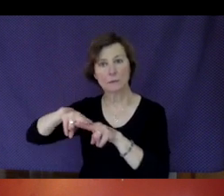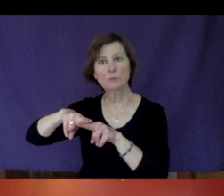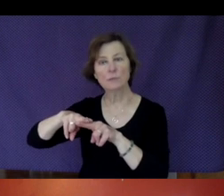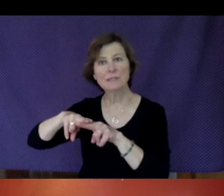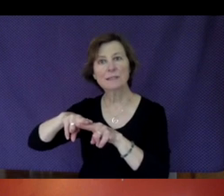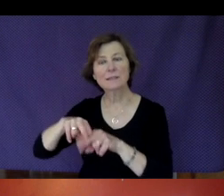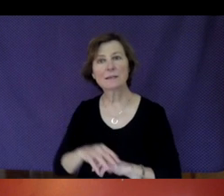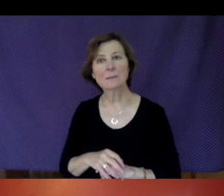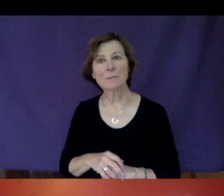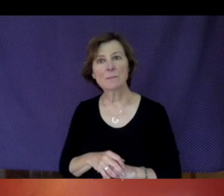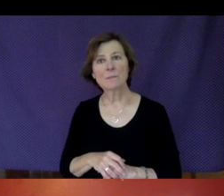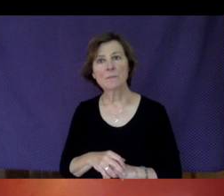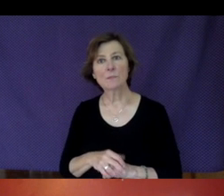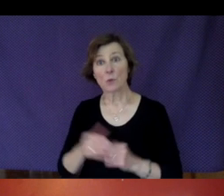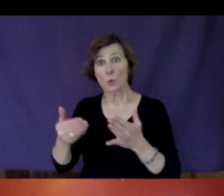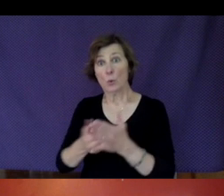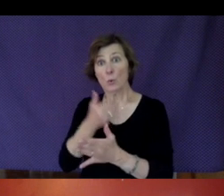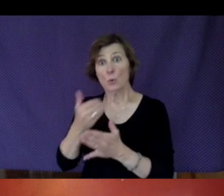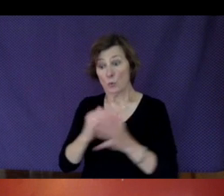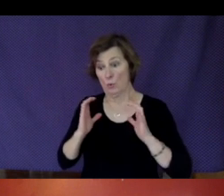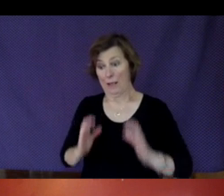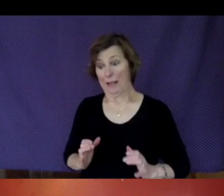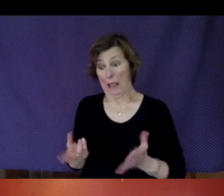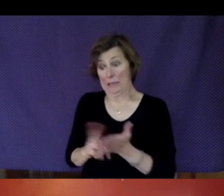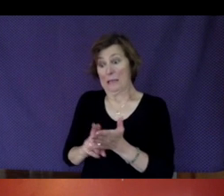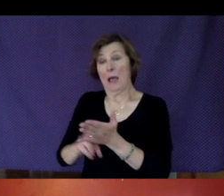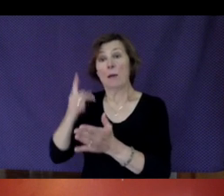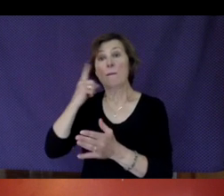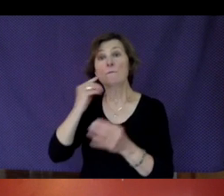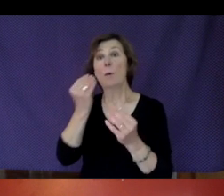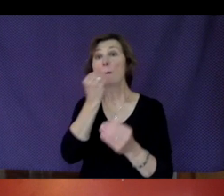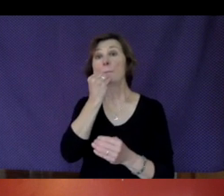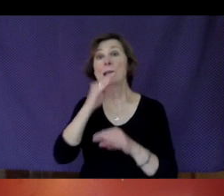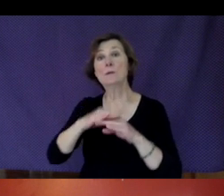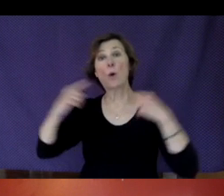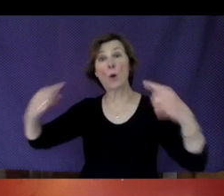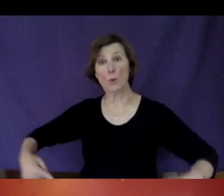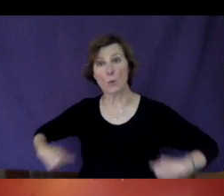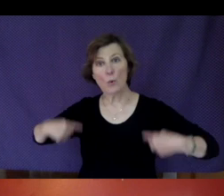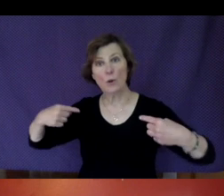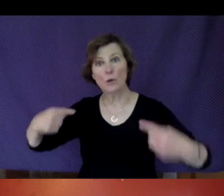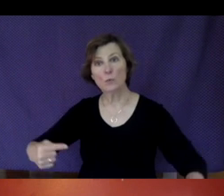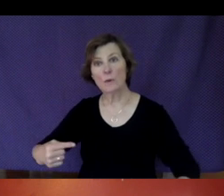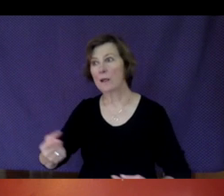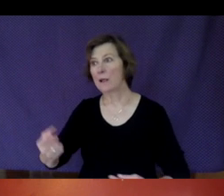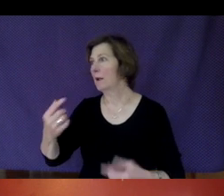New client sign ups for meals on wheels are coming in at four times the regular rate